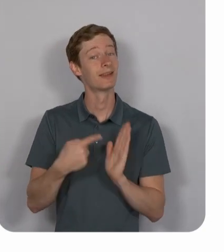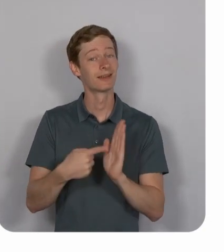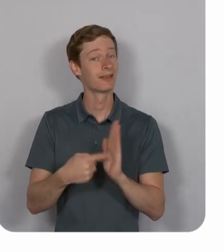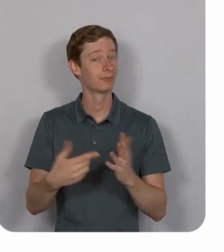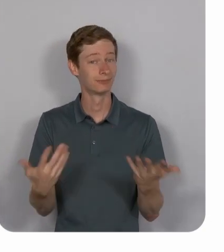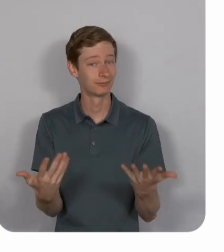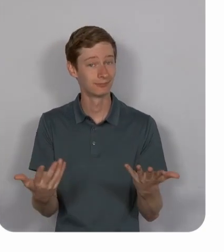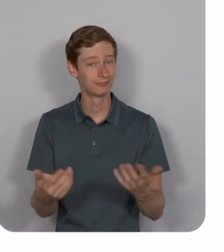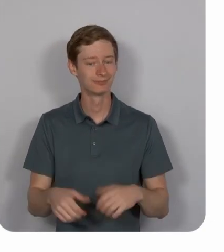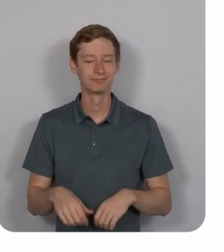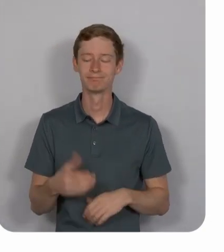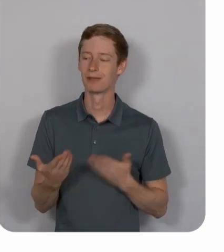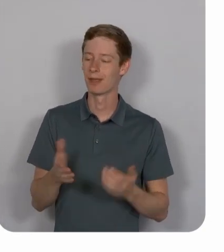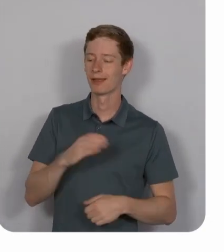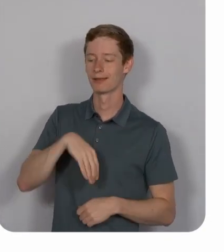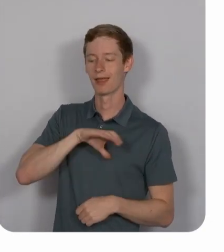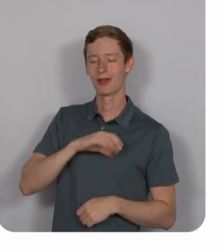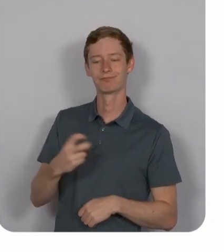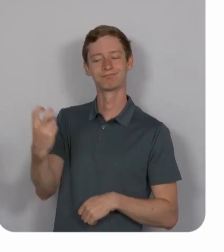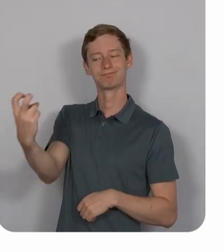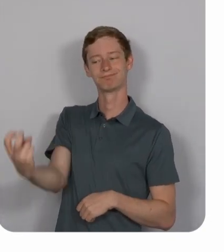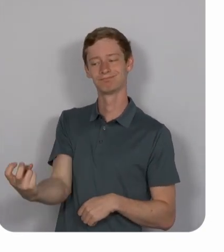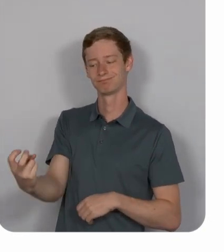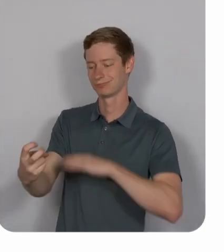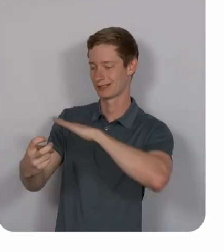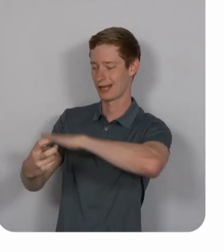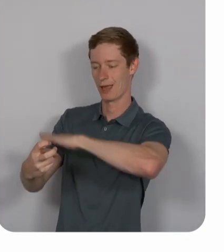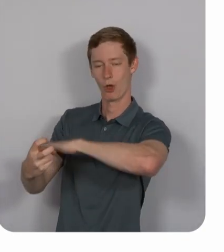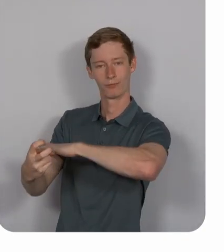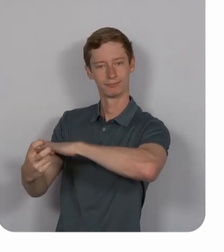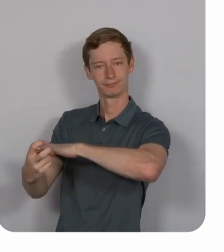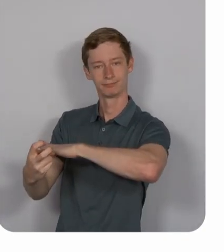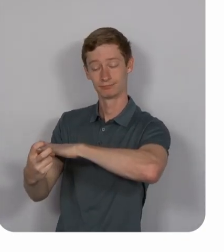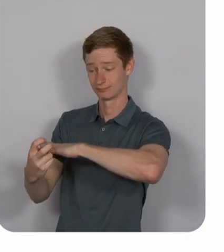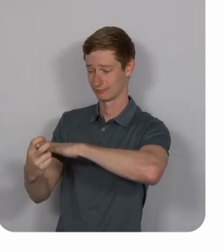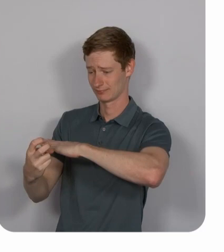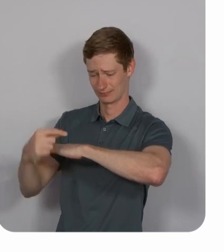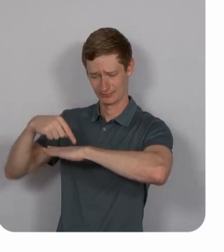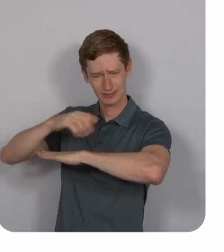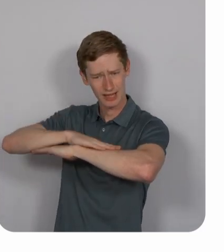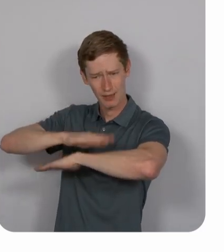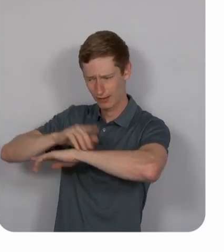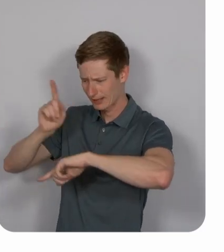sitting down on a chair at a table. The table occludes their lower body from appearing